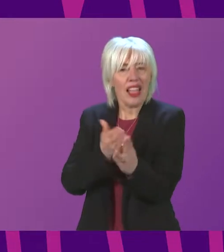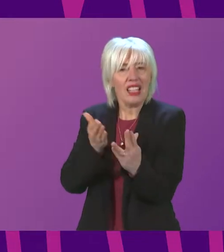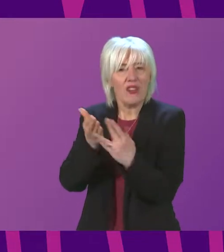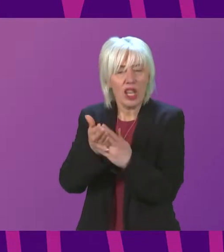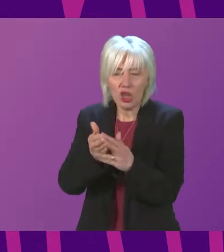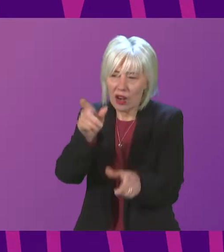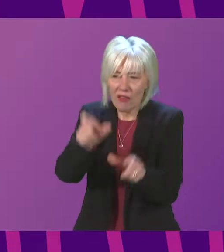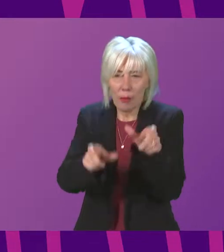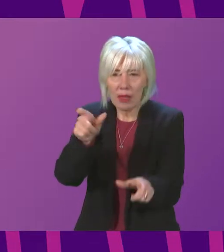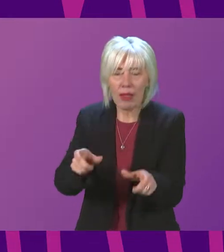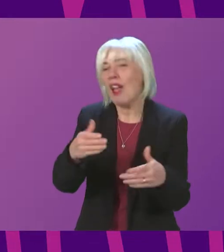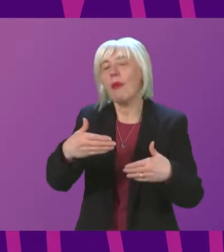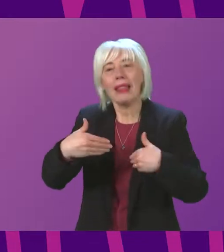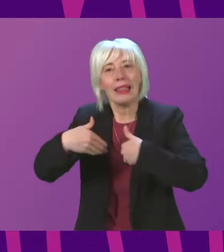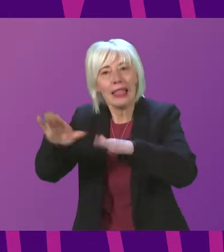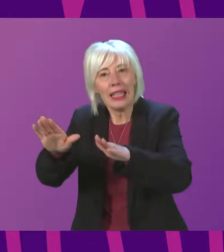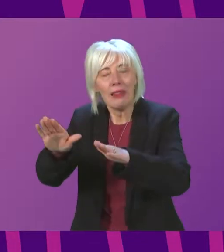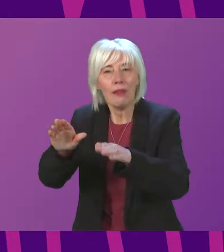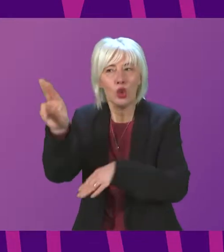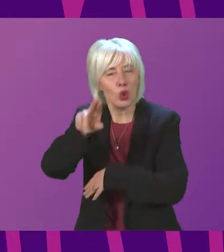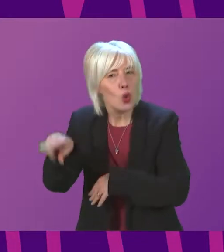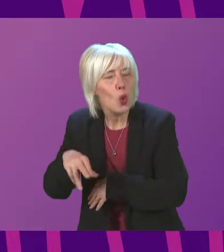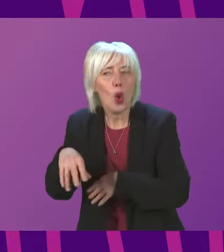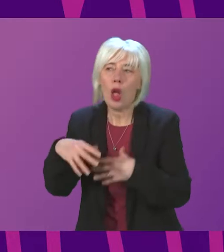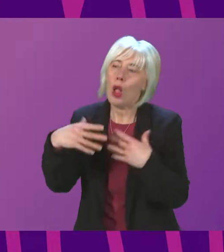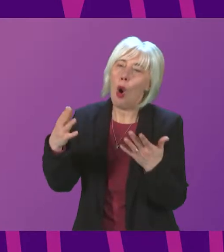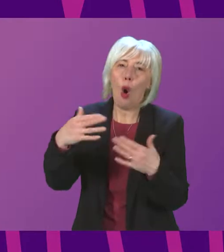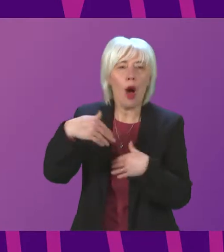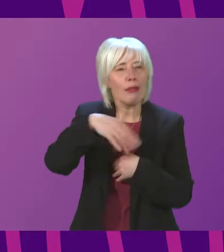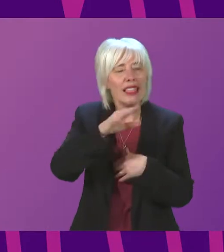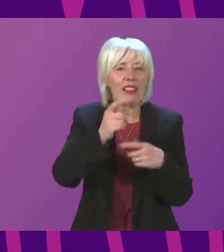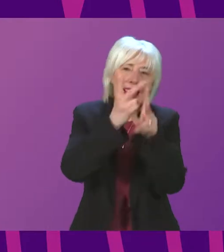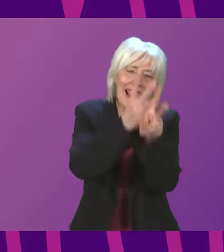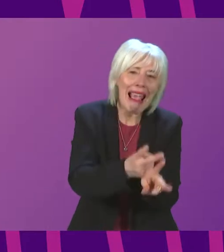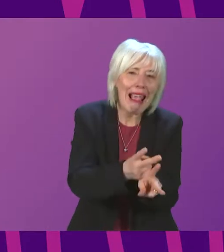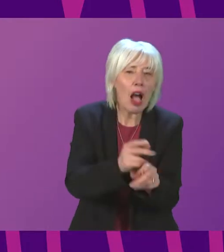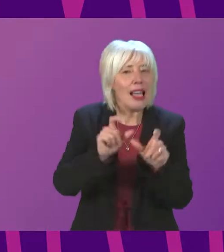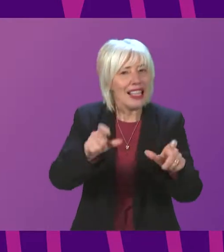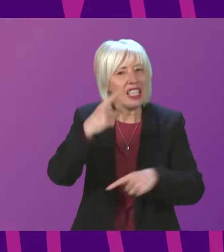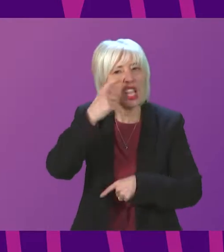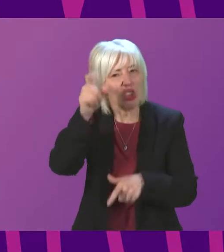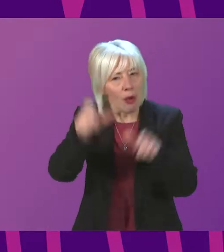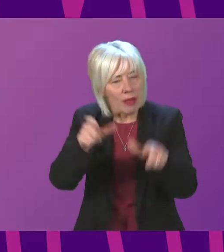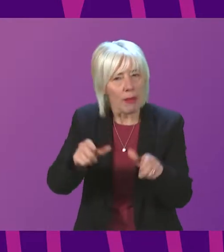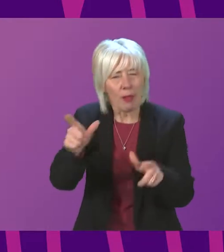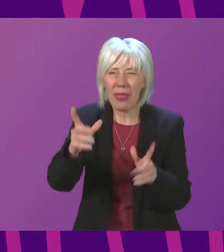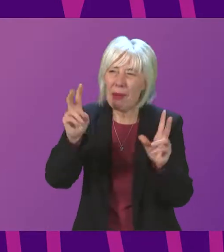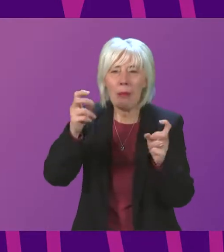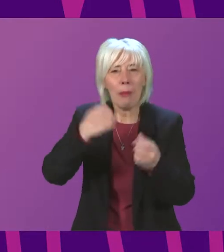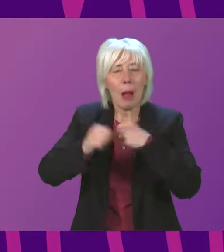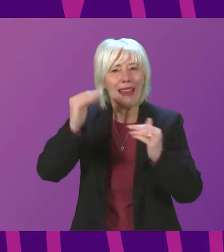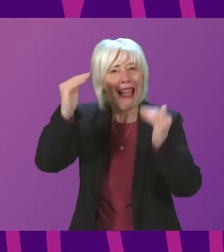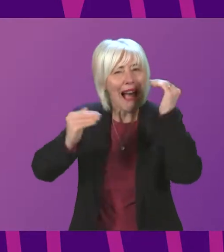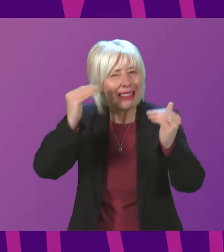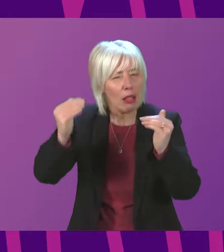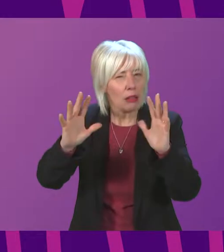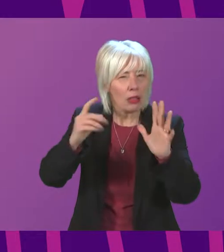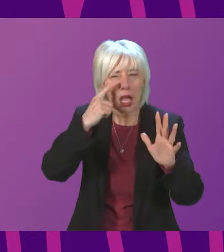who leave the support of school, or leave care, and are potentially particularly vulnerable